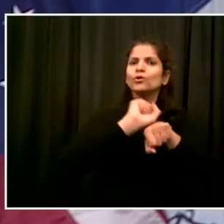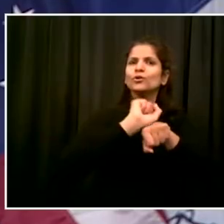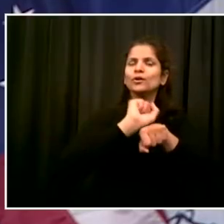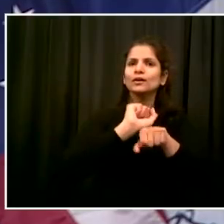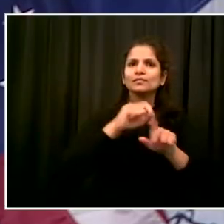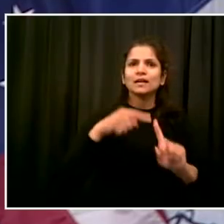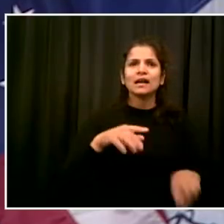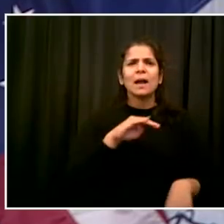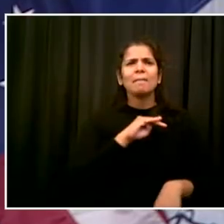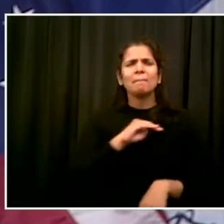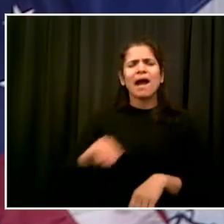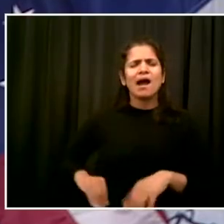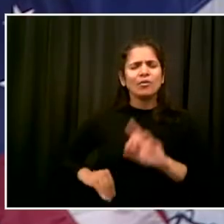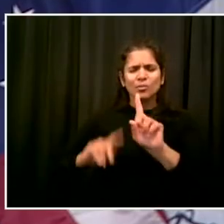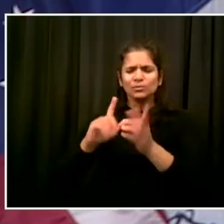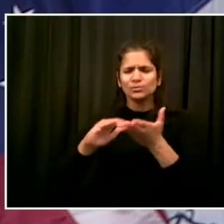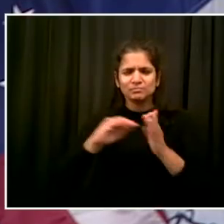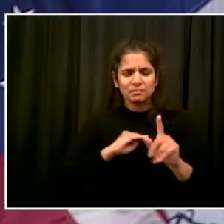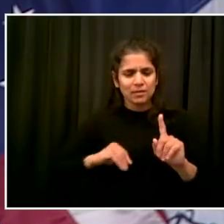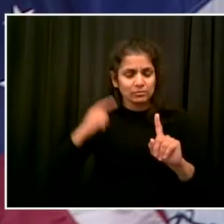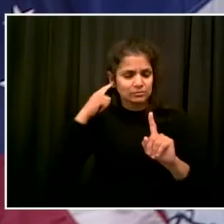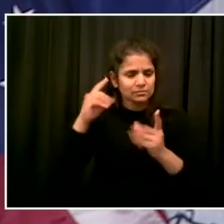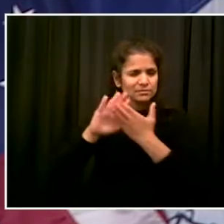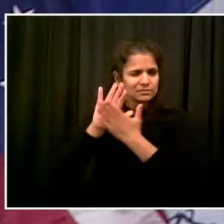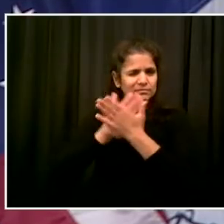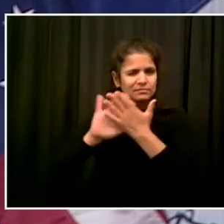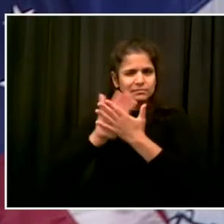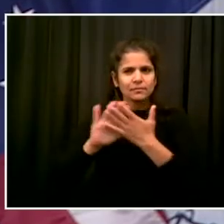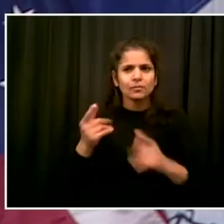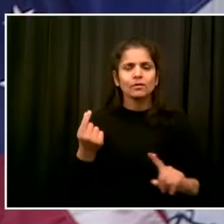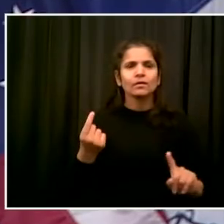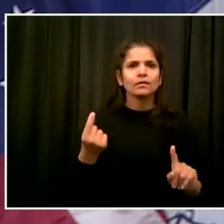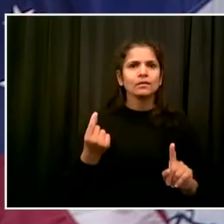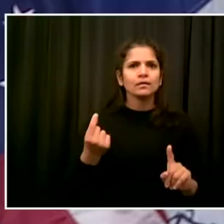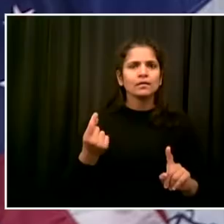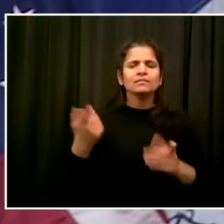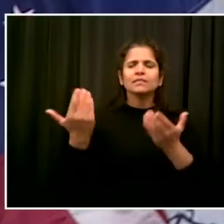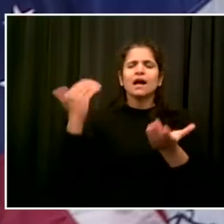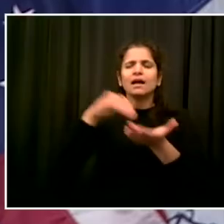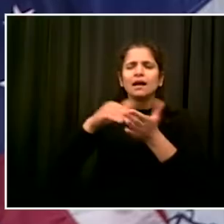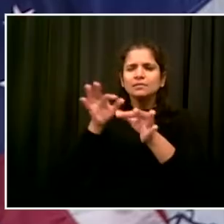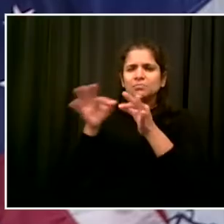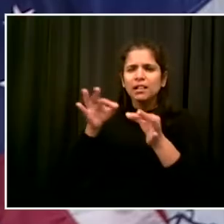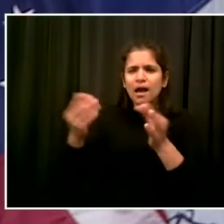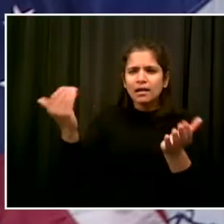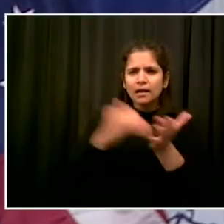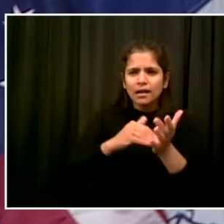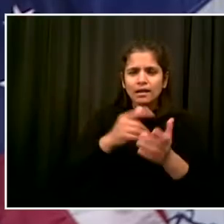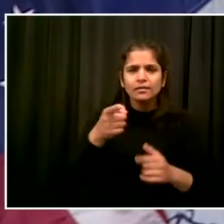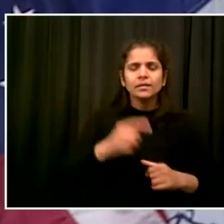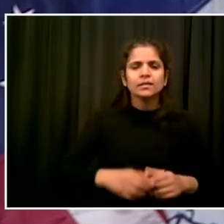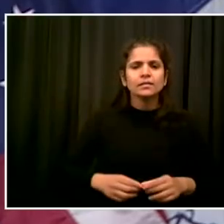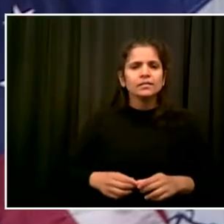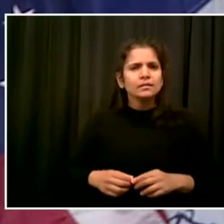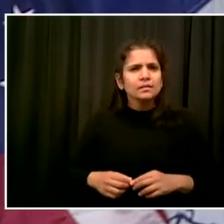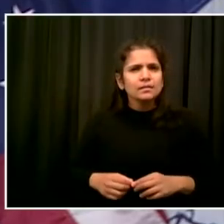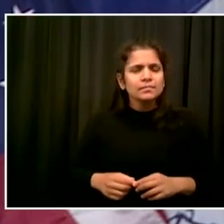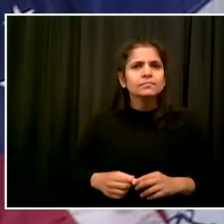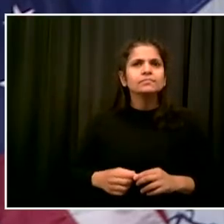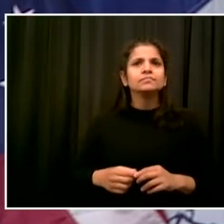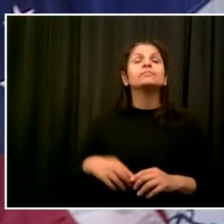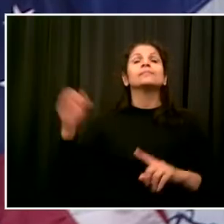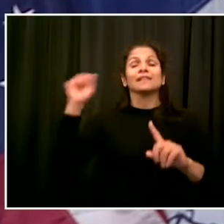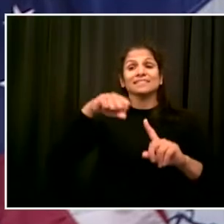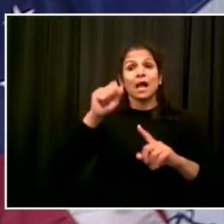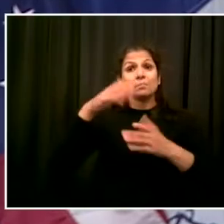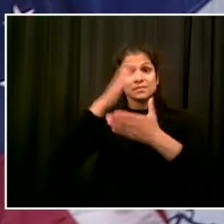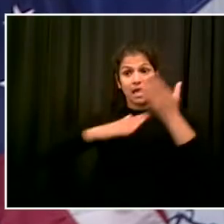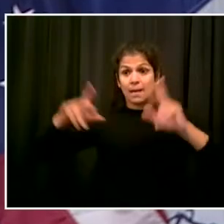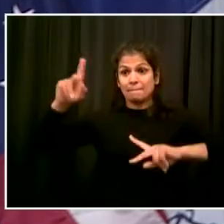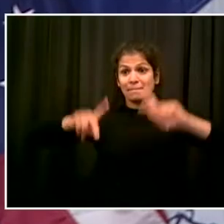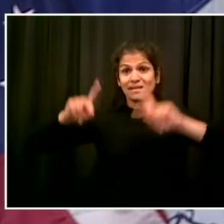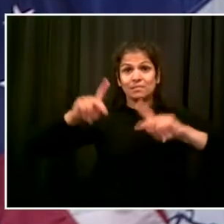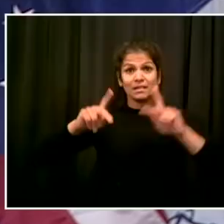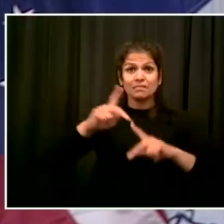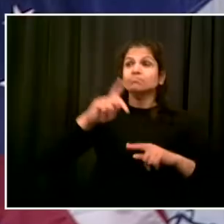THESE 1700